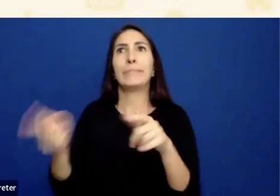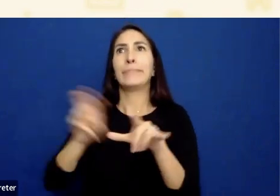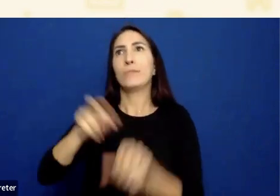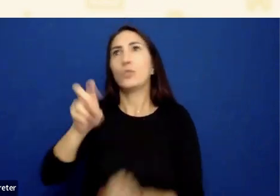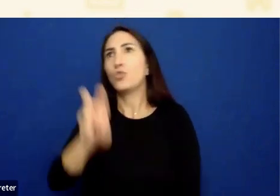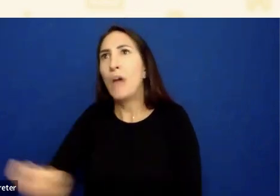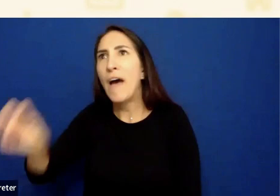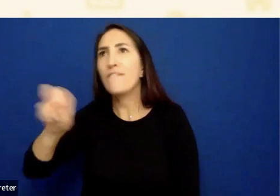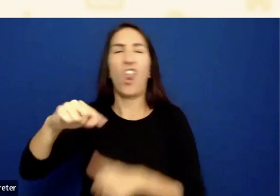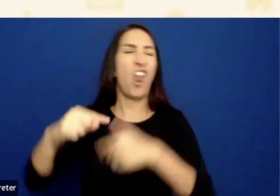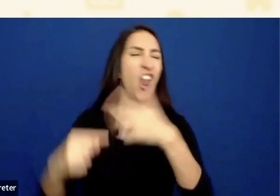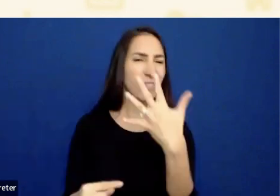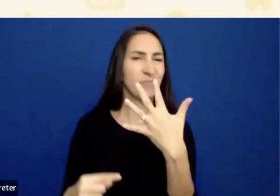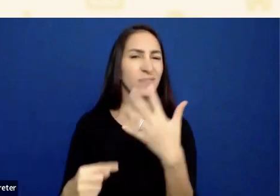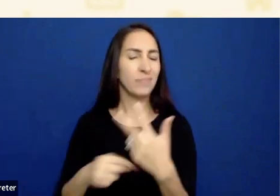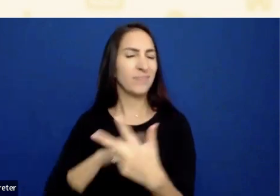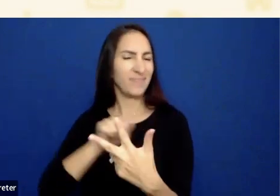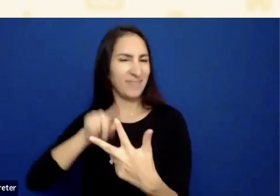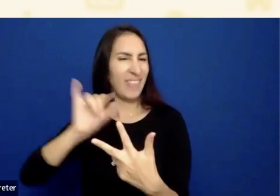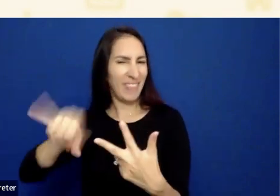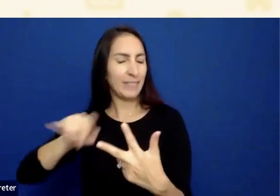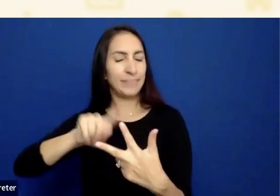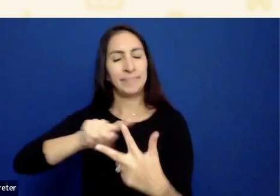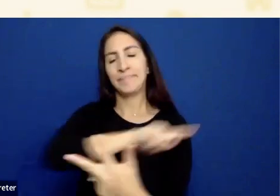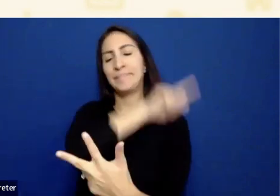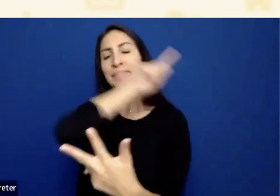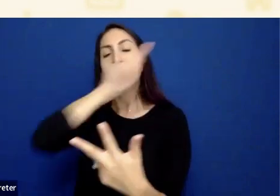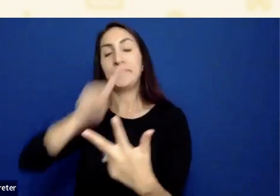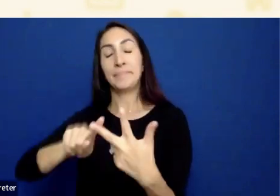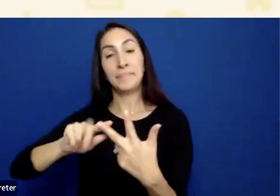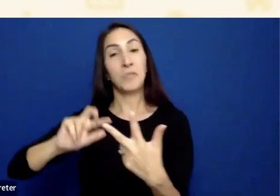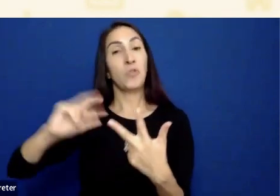The third audience are end users with disabilities or impairments,